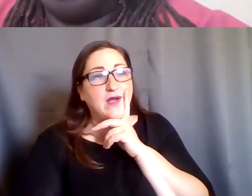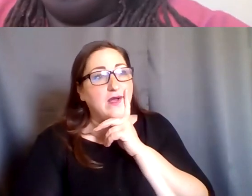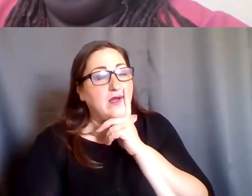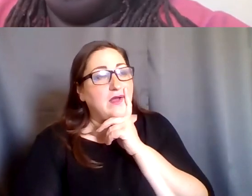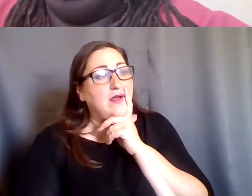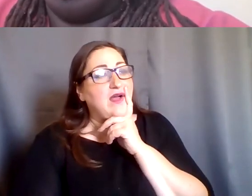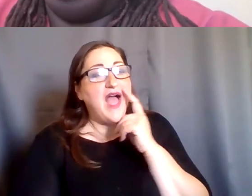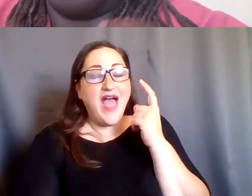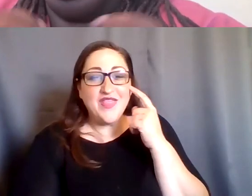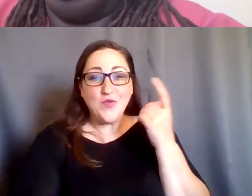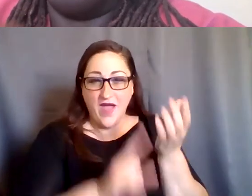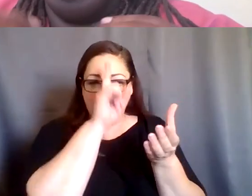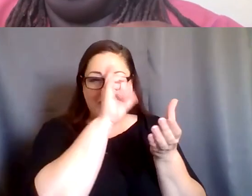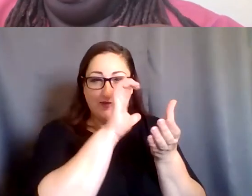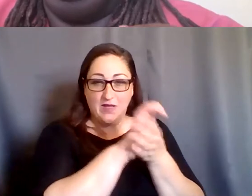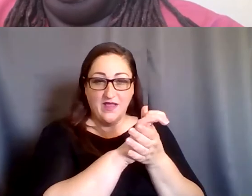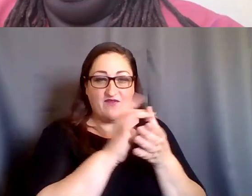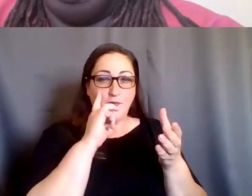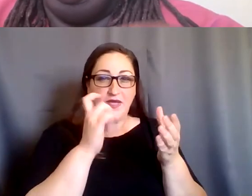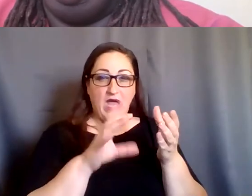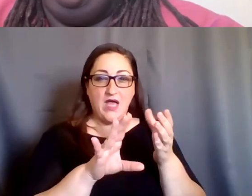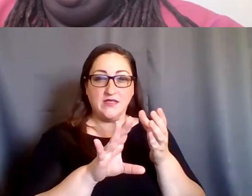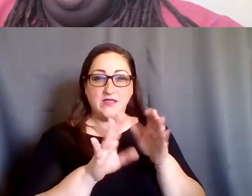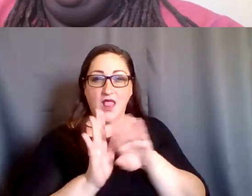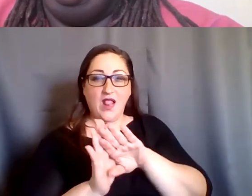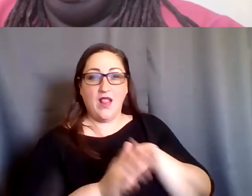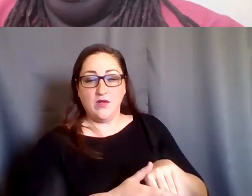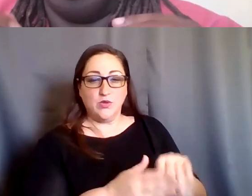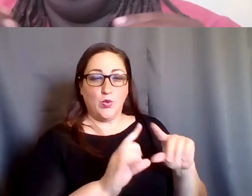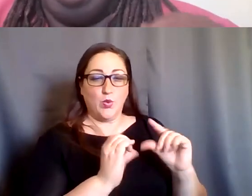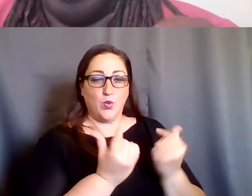that because marginalized groups are disenfranchised more loudly down south,